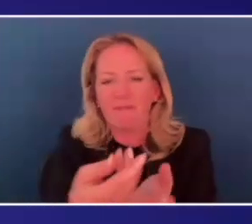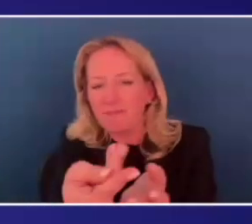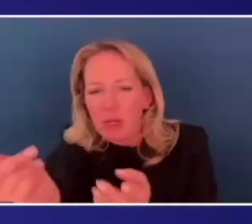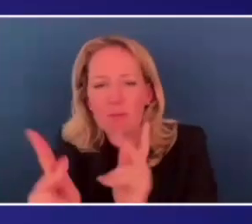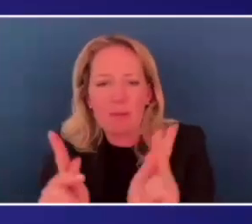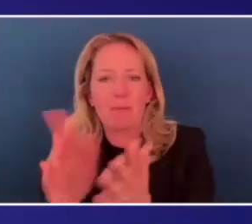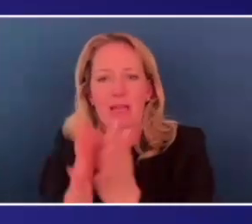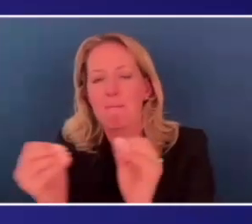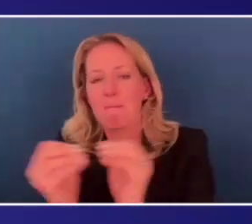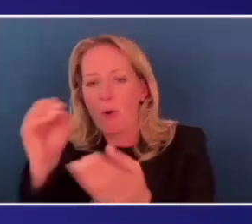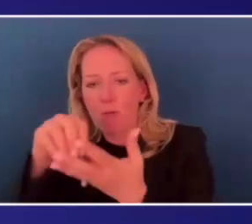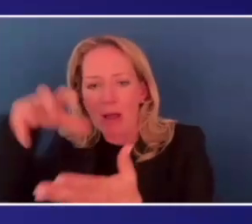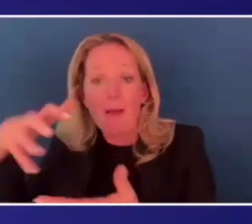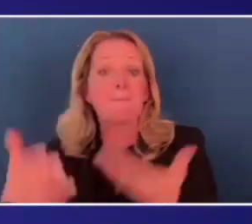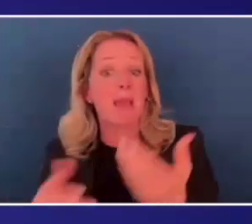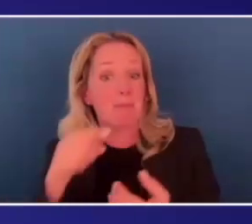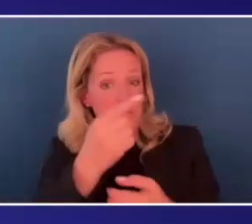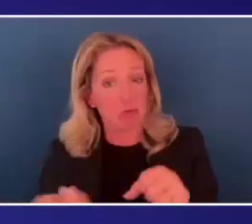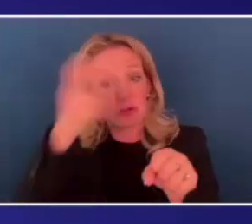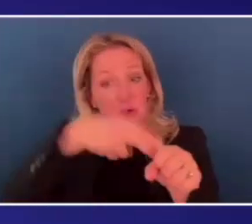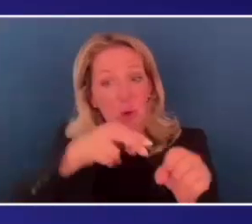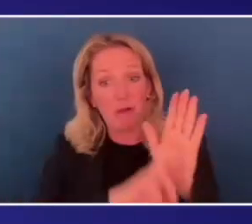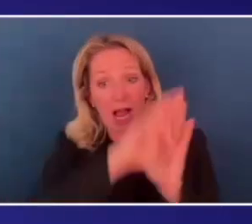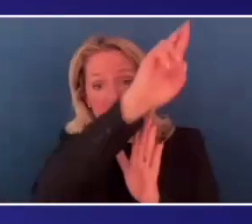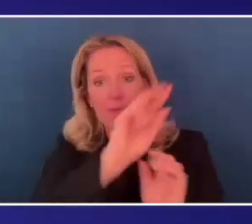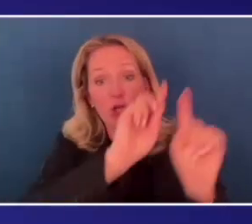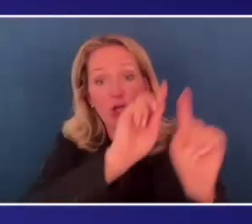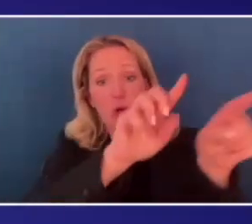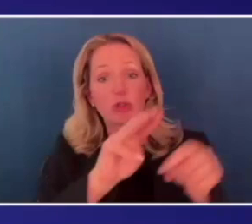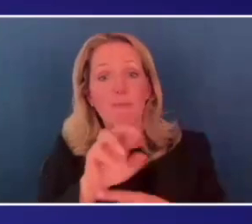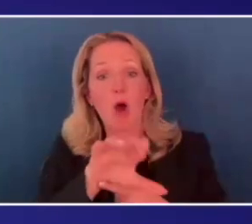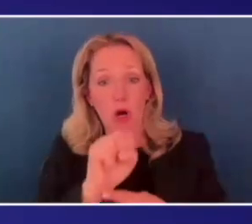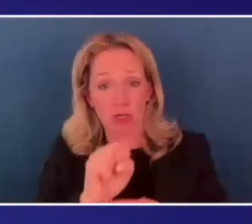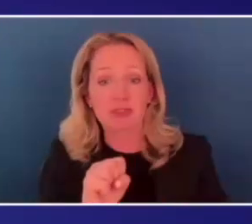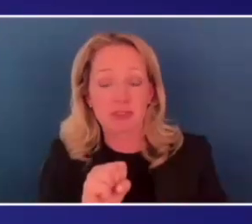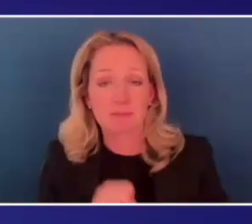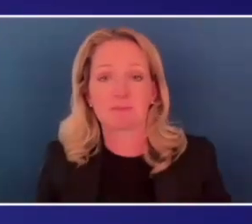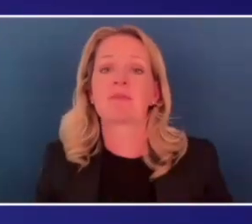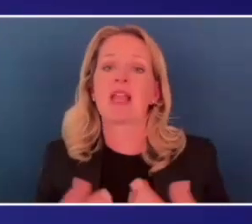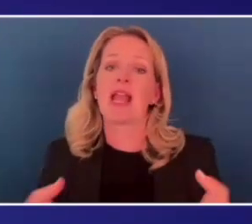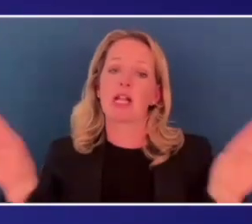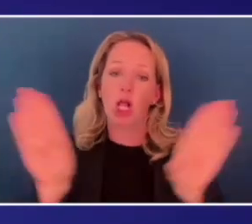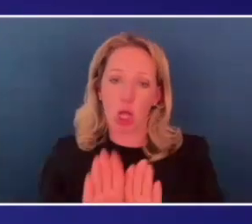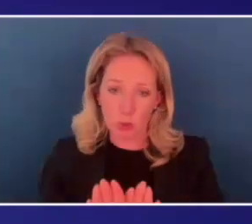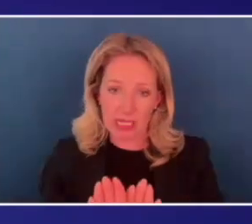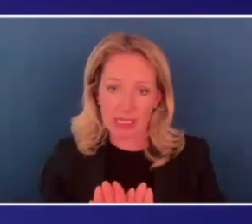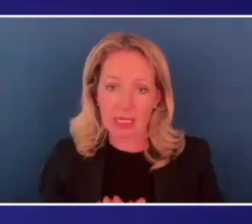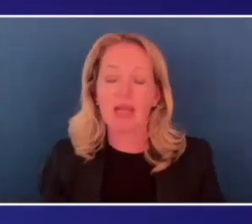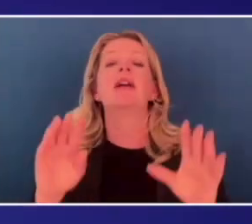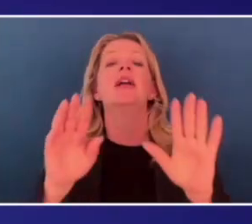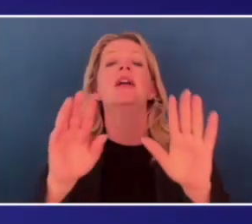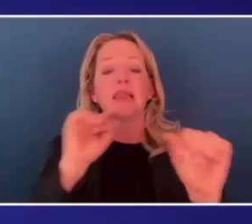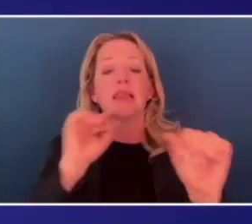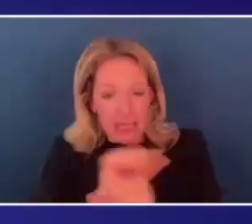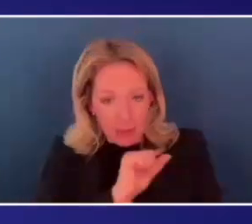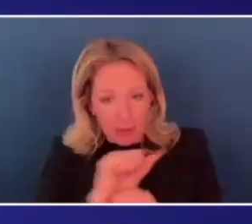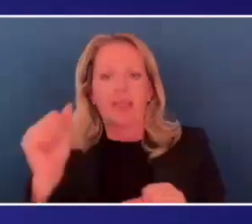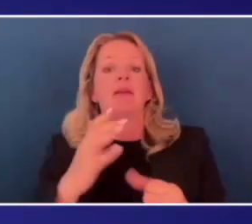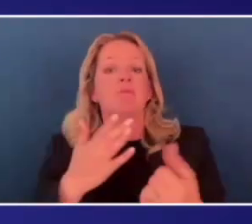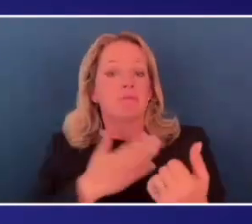Get on a rocket ship with Elon and go to Mars second. And so in closing, literally just do nothing for the next 3 and a half years.